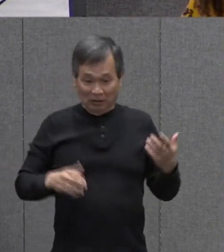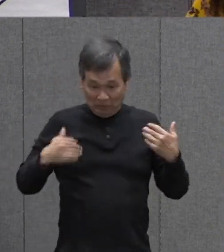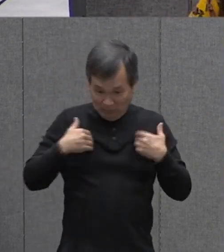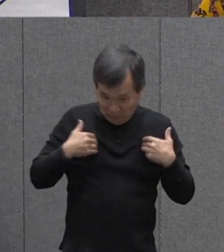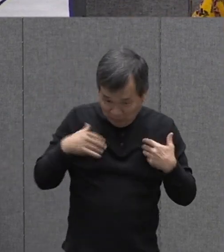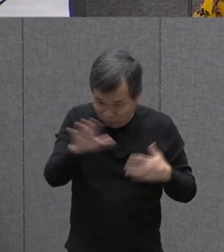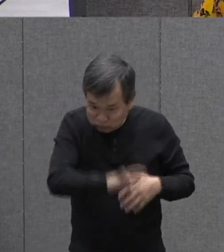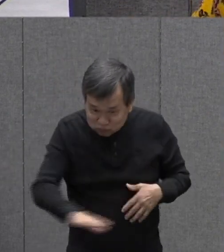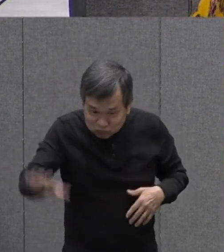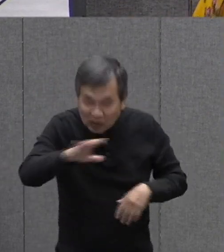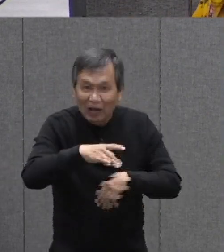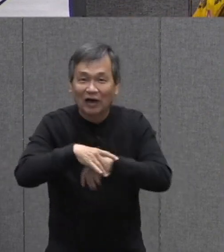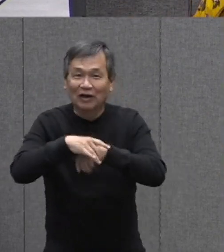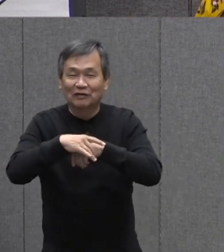I'm gonna circle creatures.